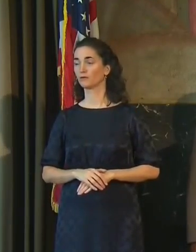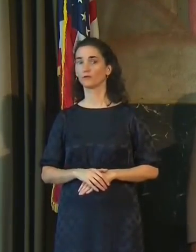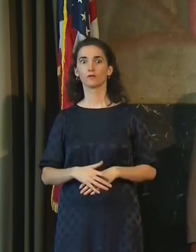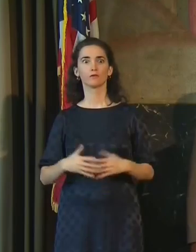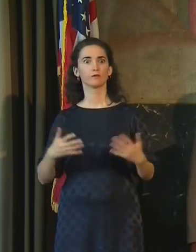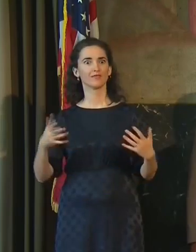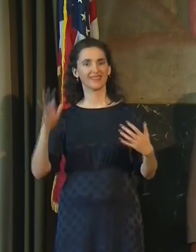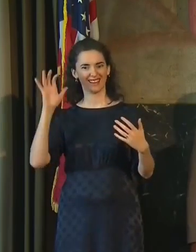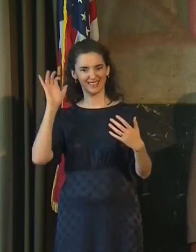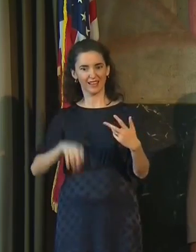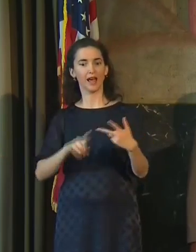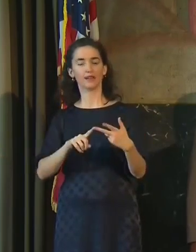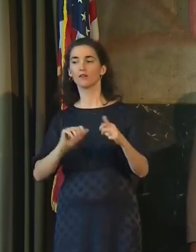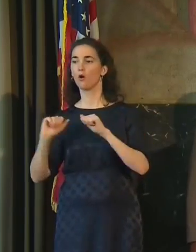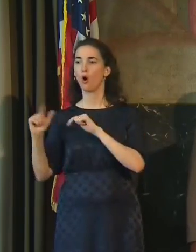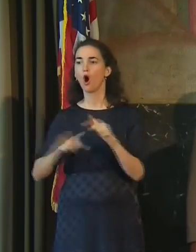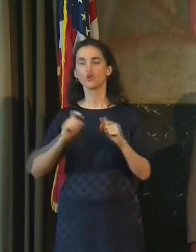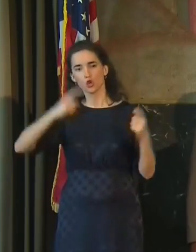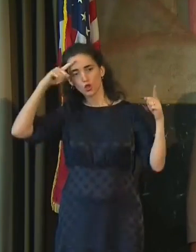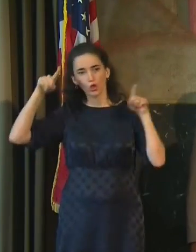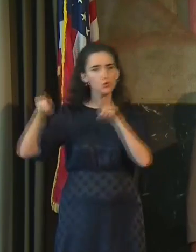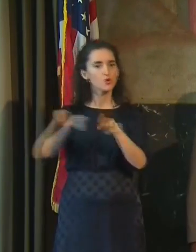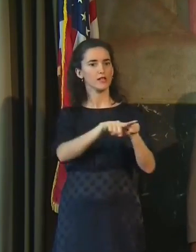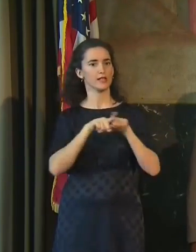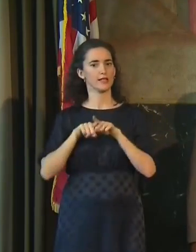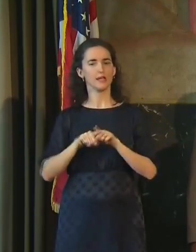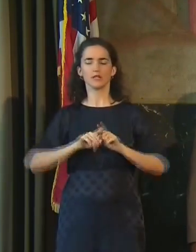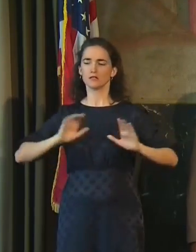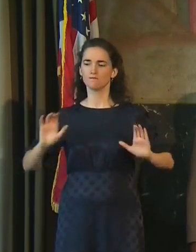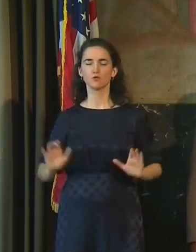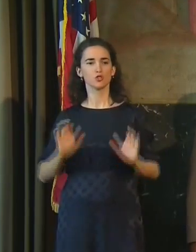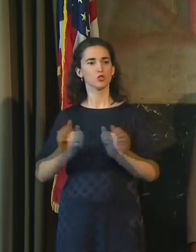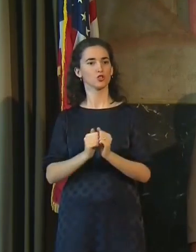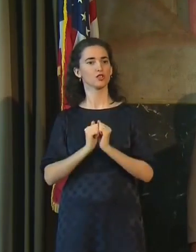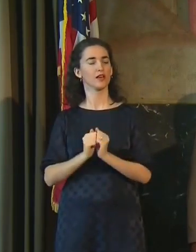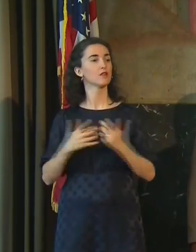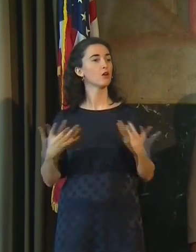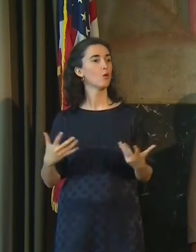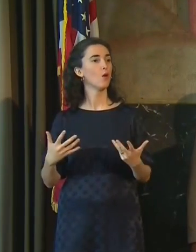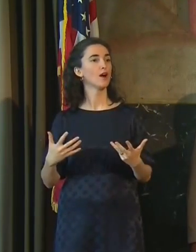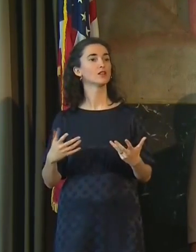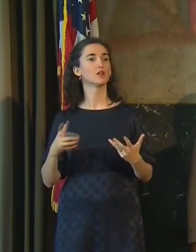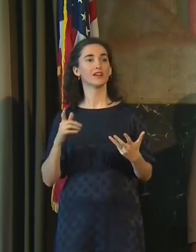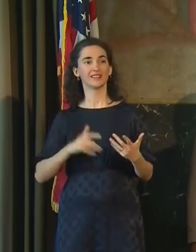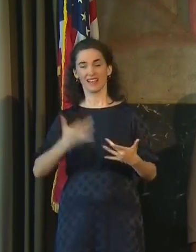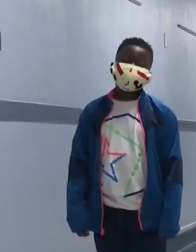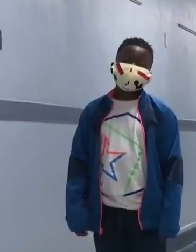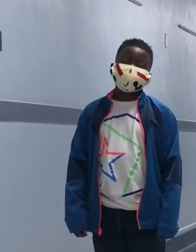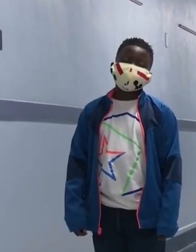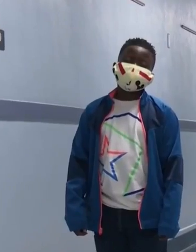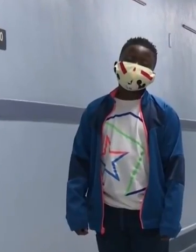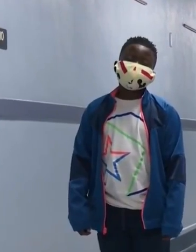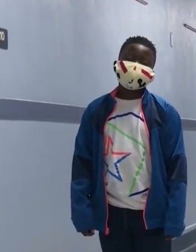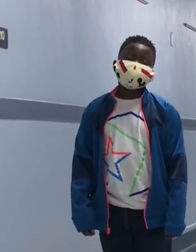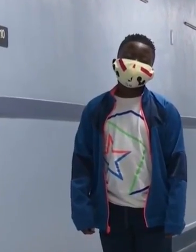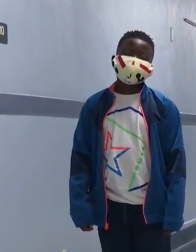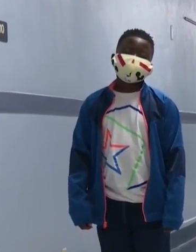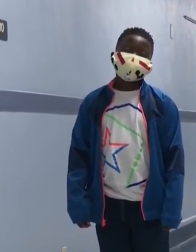day. That )s the third highest total since this pandemic started. Now if there was one